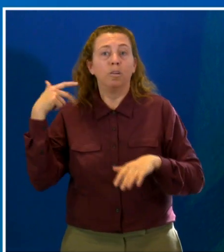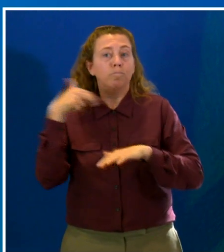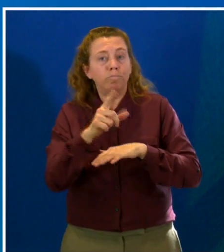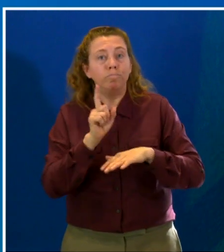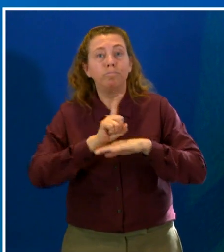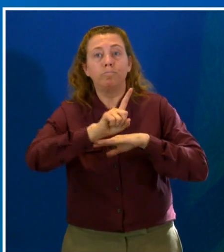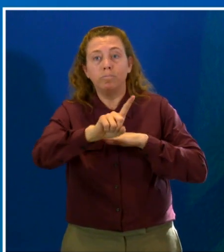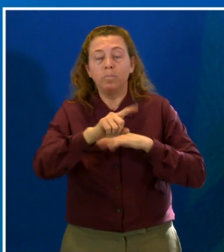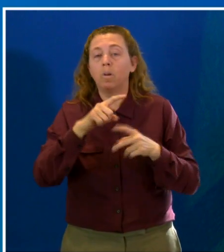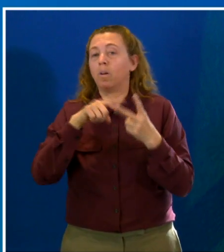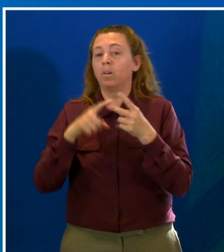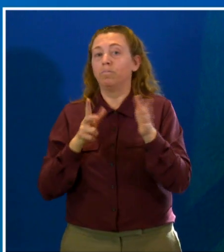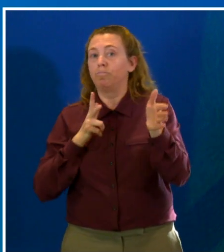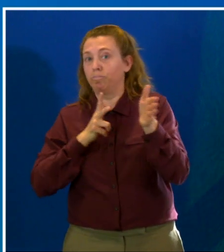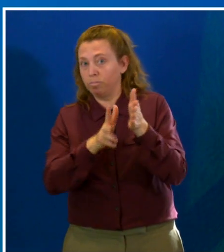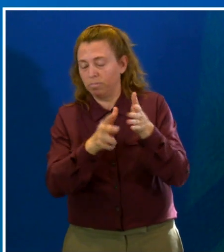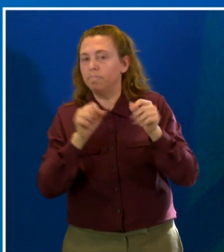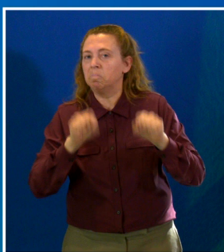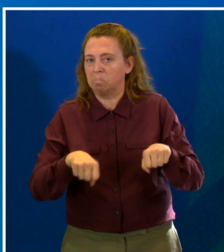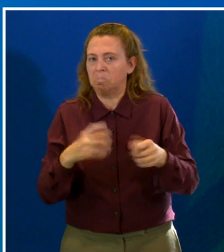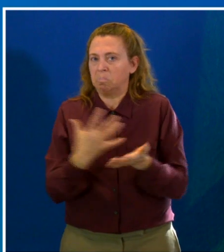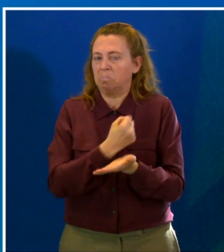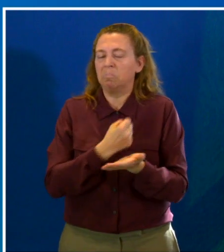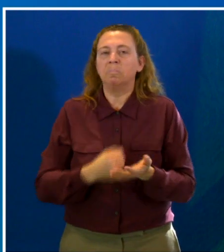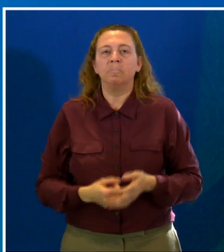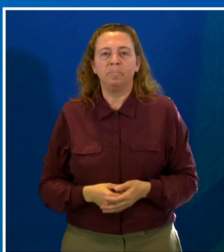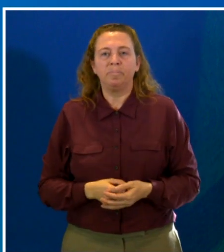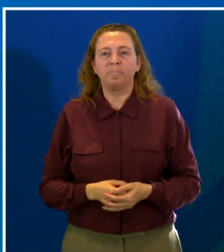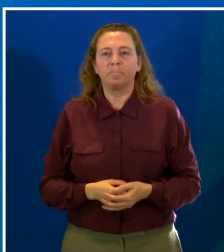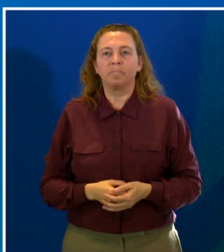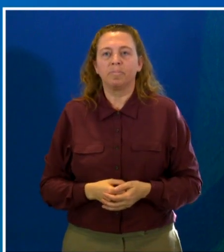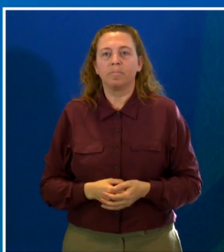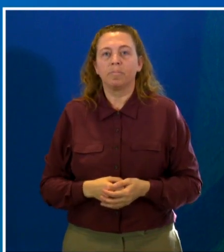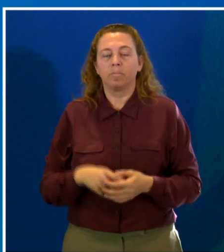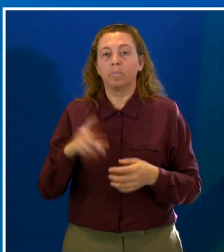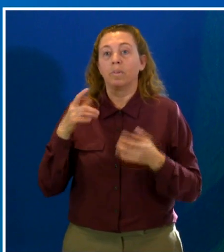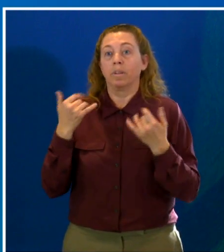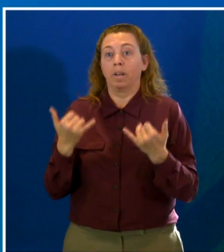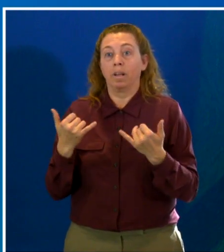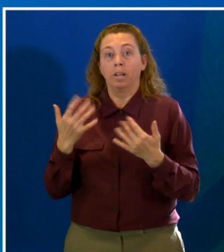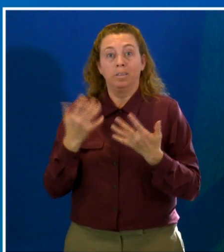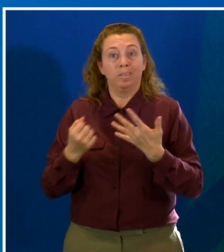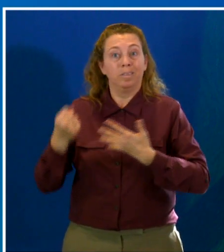Health is prioritizing giving second doses to people who receive their first dose at the site.